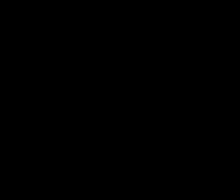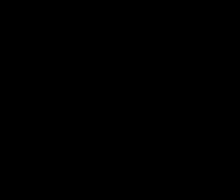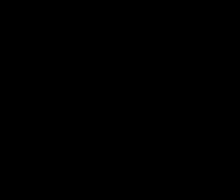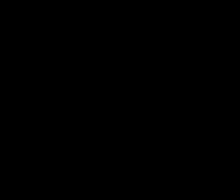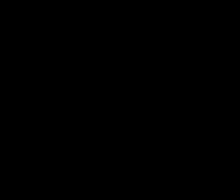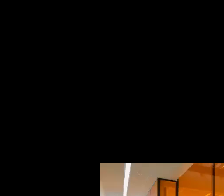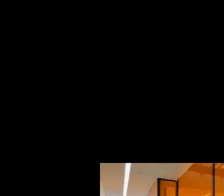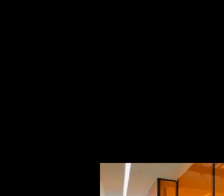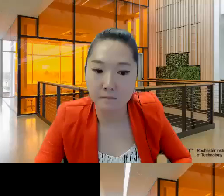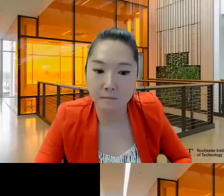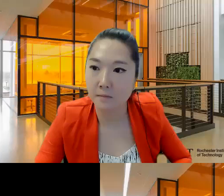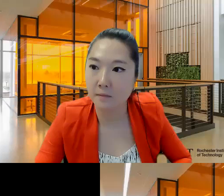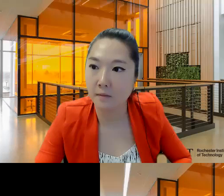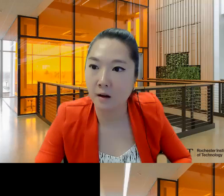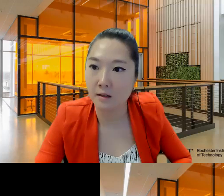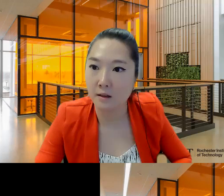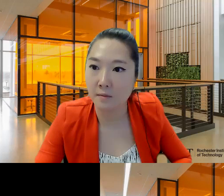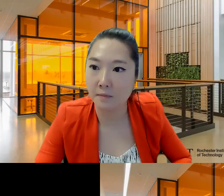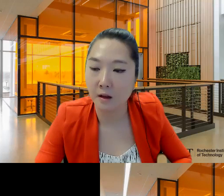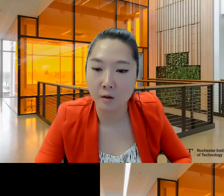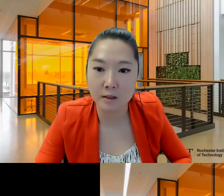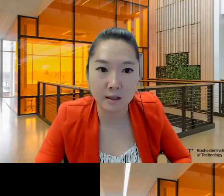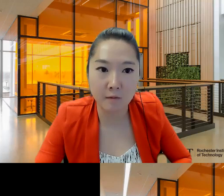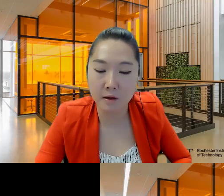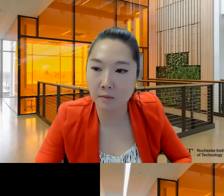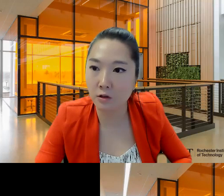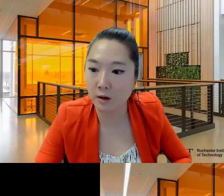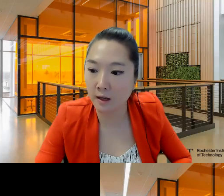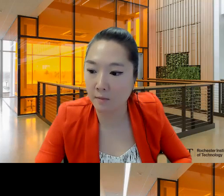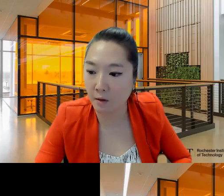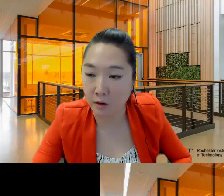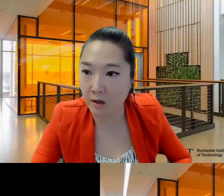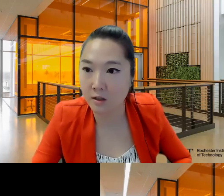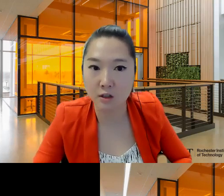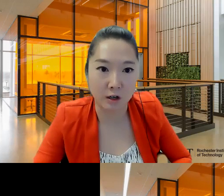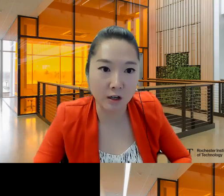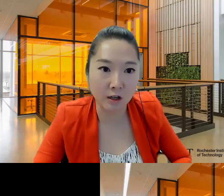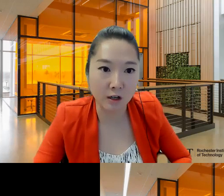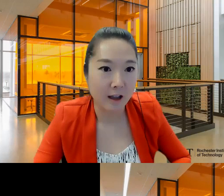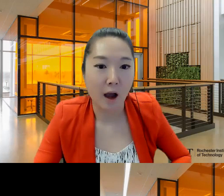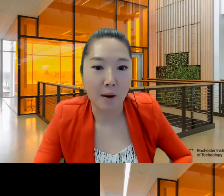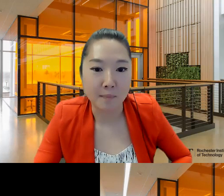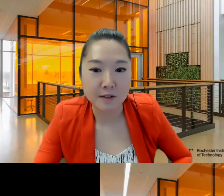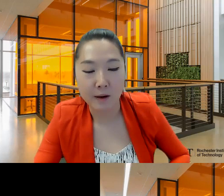We still have people joining, but we're gonna start so again.